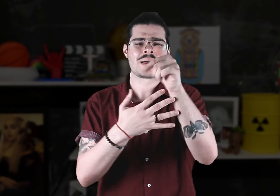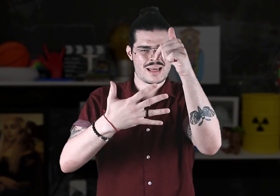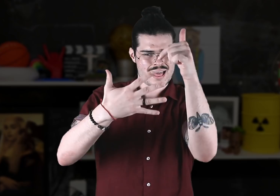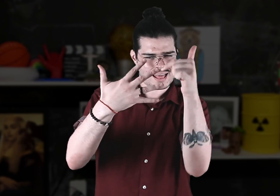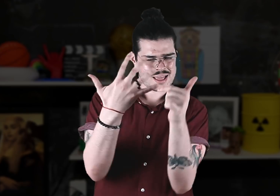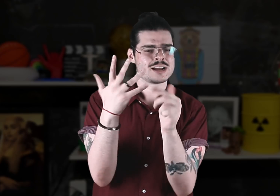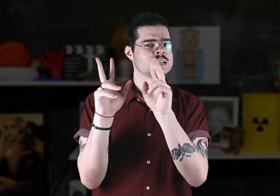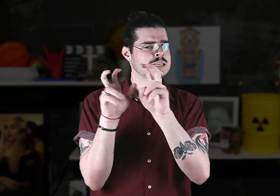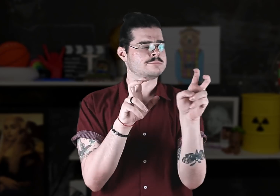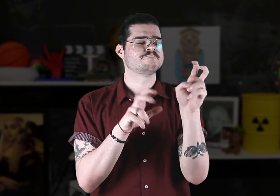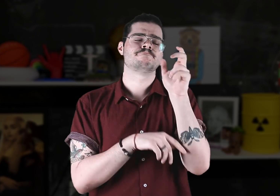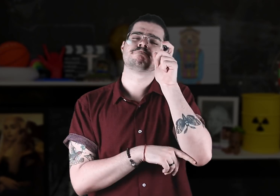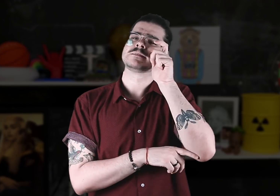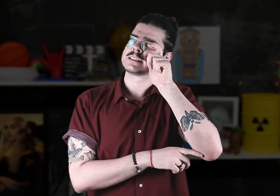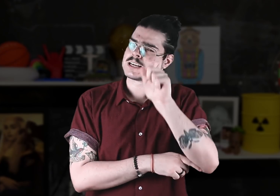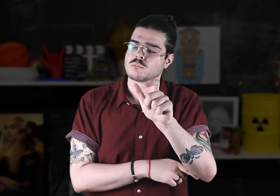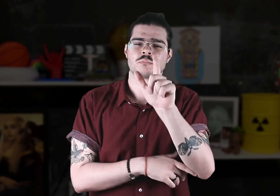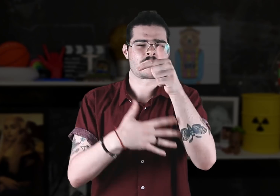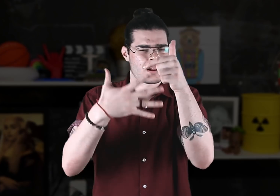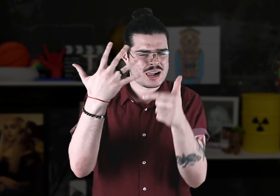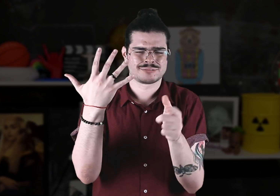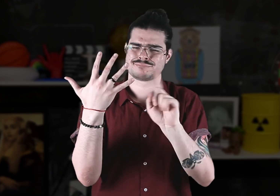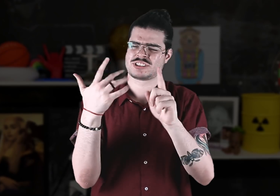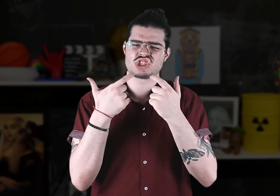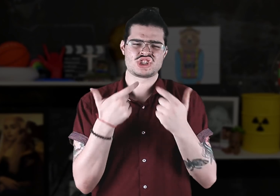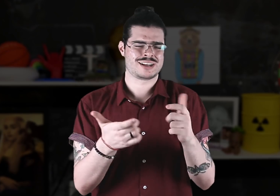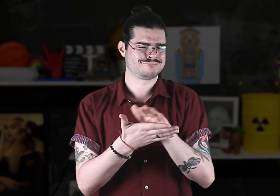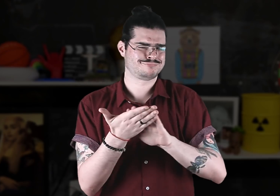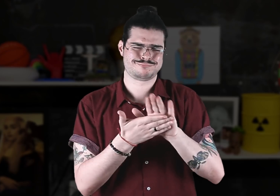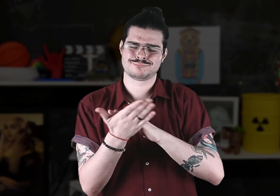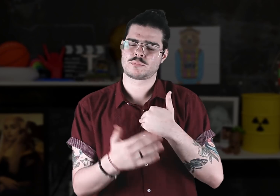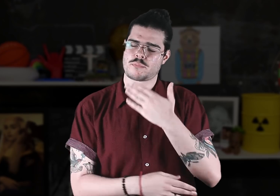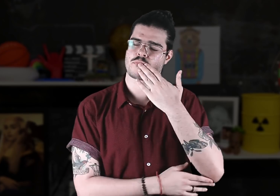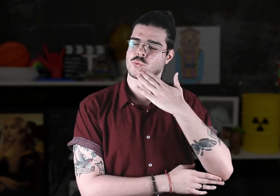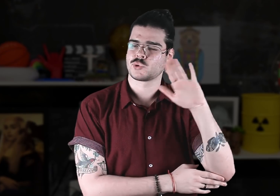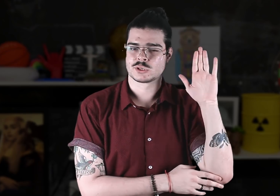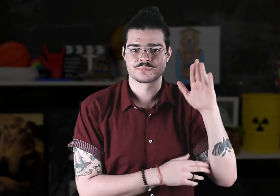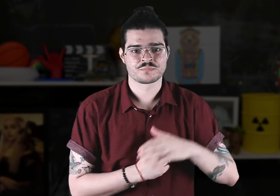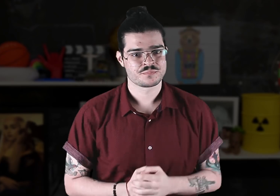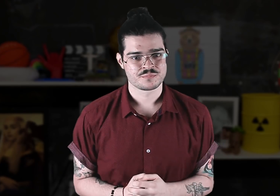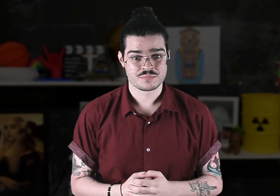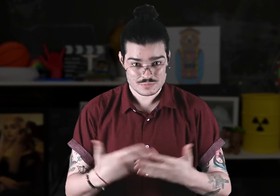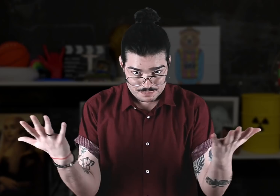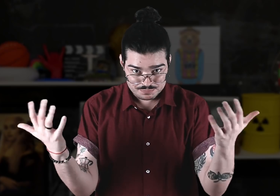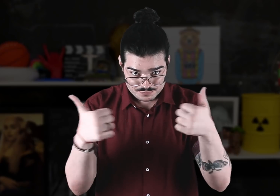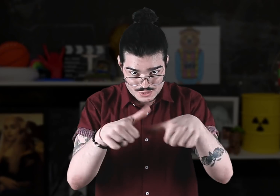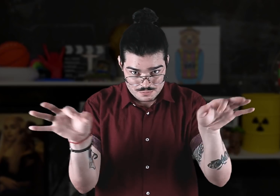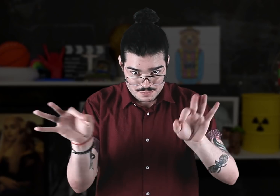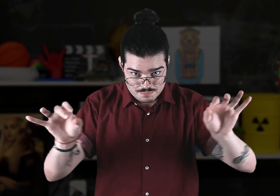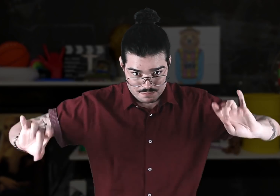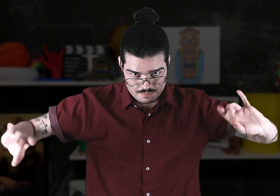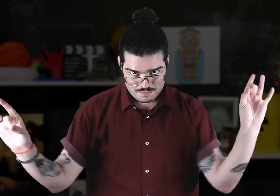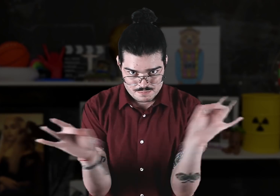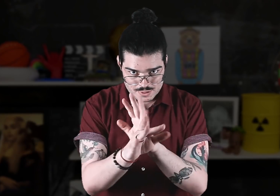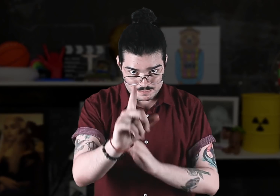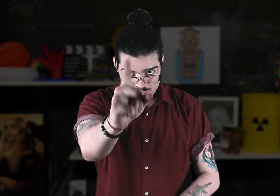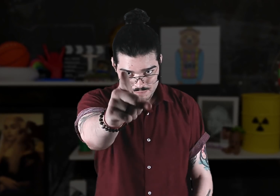They are very interesting, they are not boring! I promise. Are you ready ?!